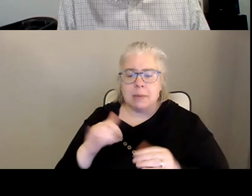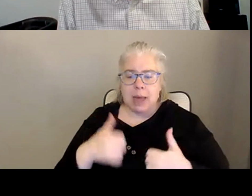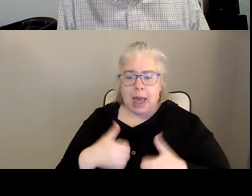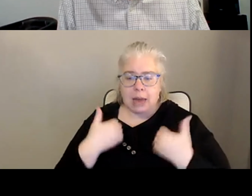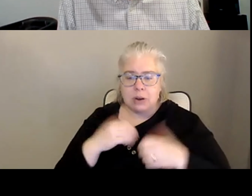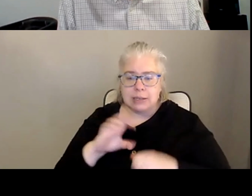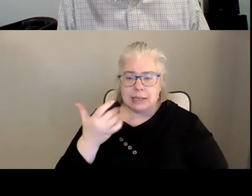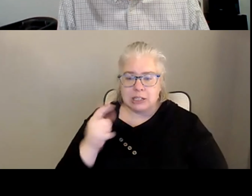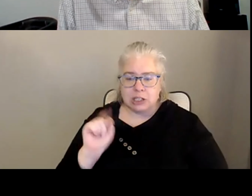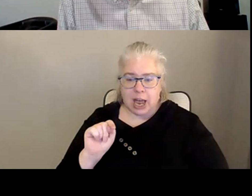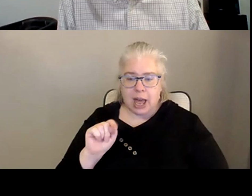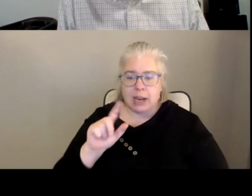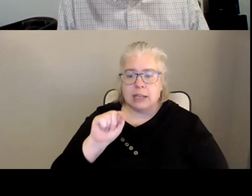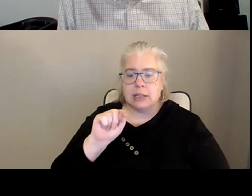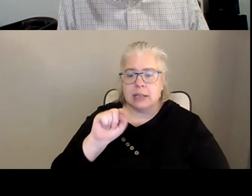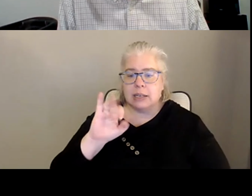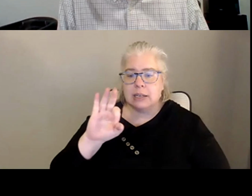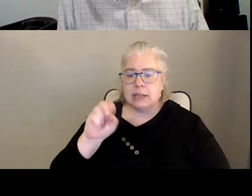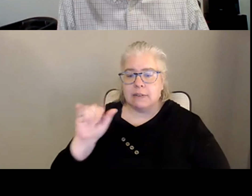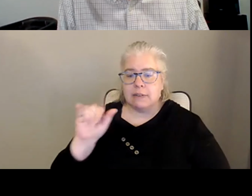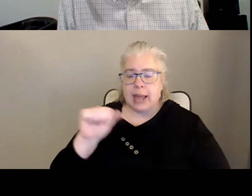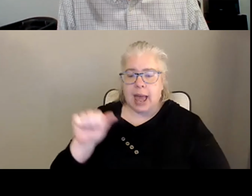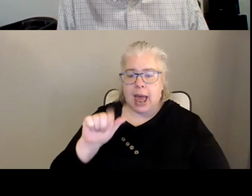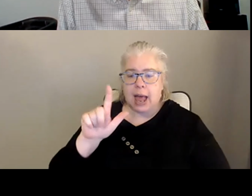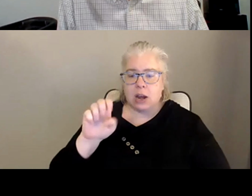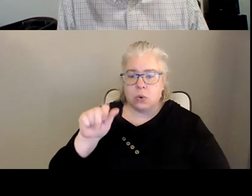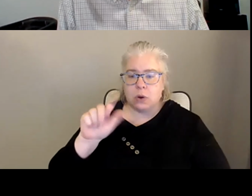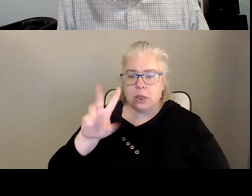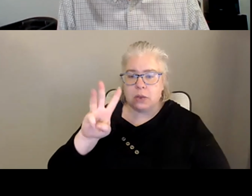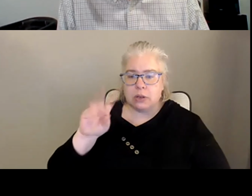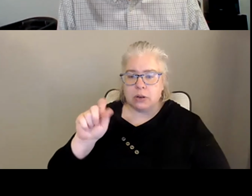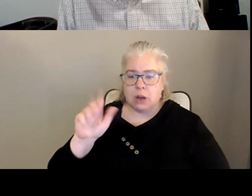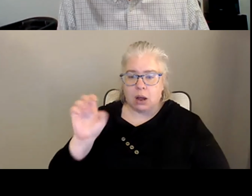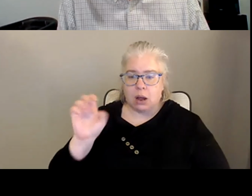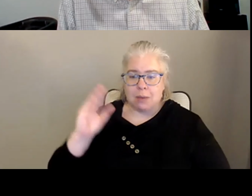tiffany@luna360.com and una@luna360.com.